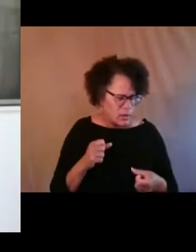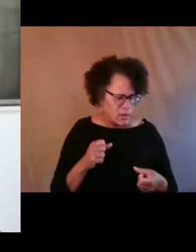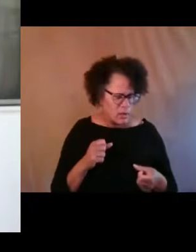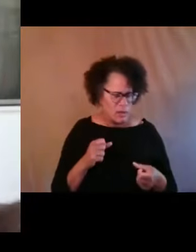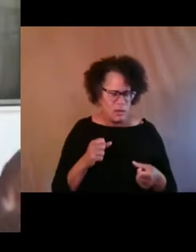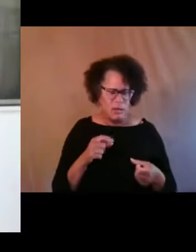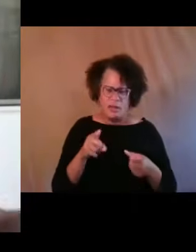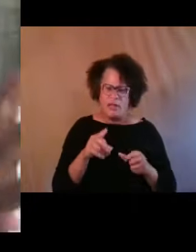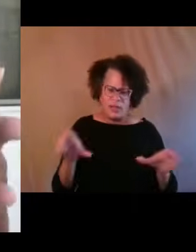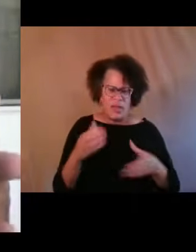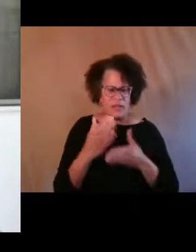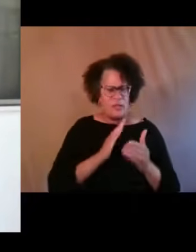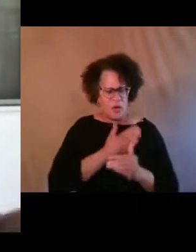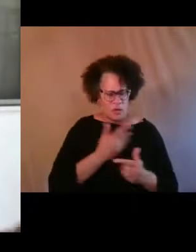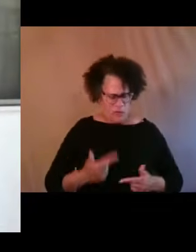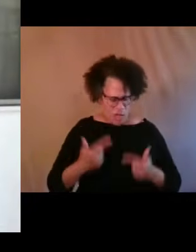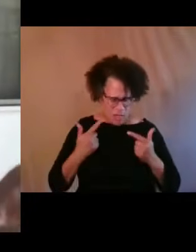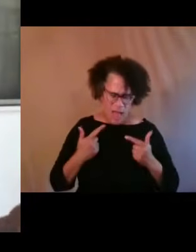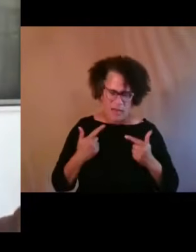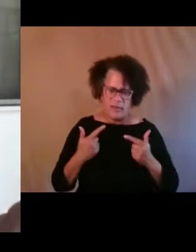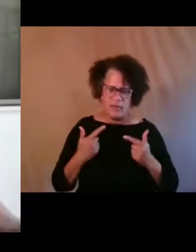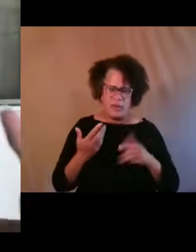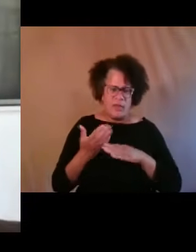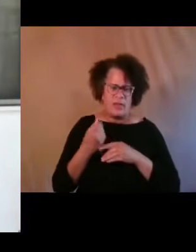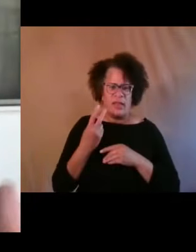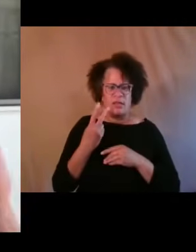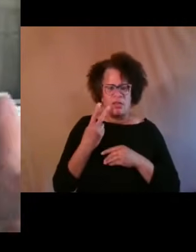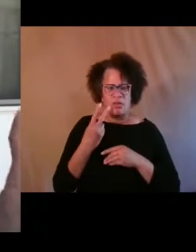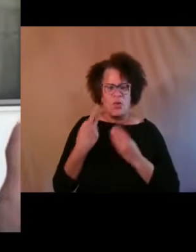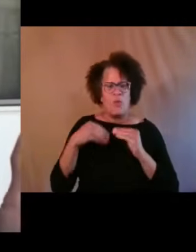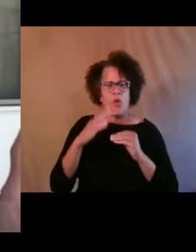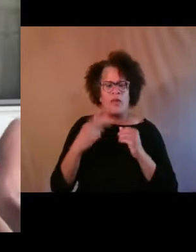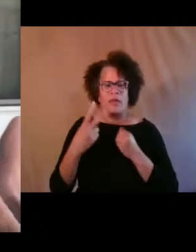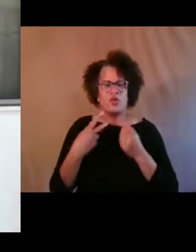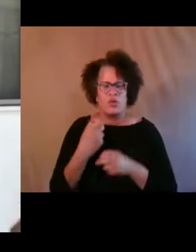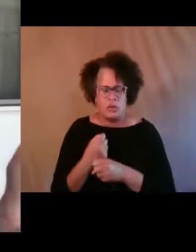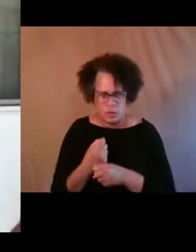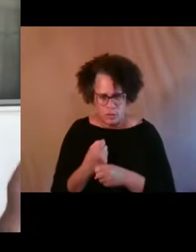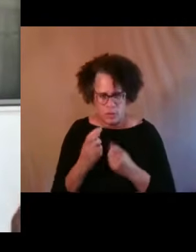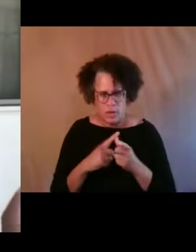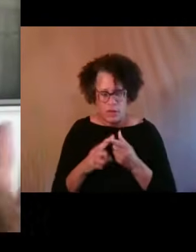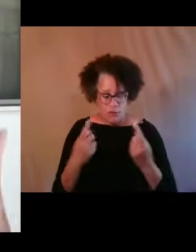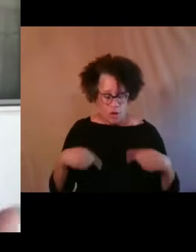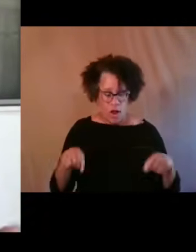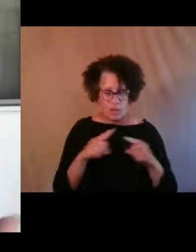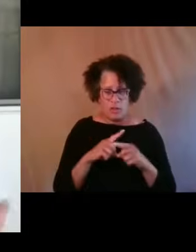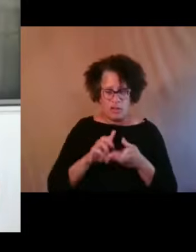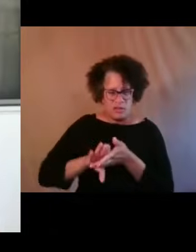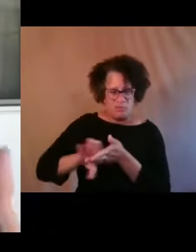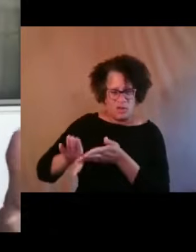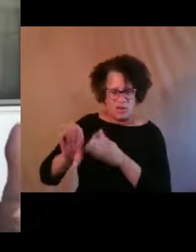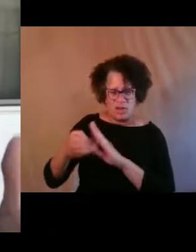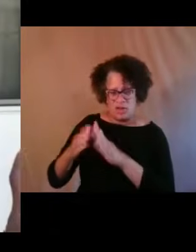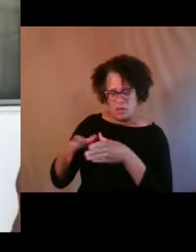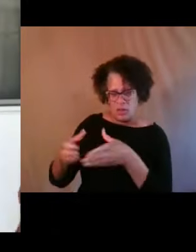of our lives over the past two plus years. And for those of us in marginalized communities, particularly Black folks,